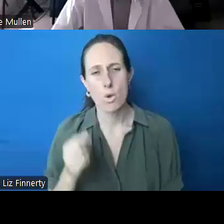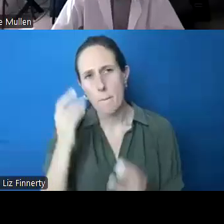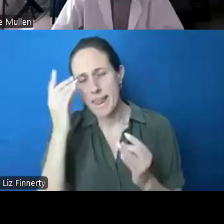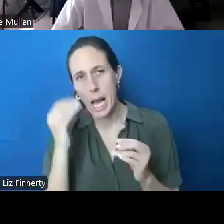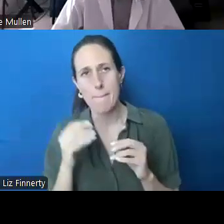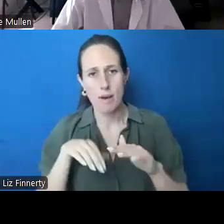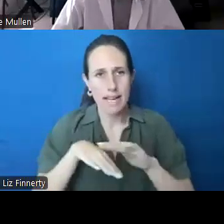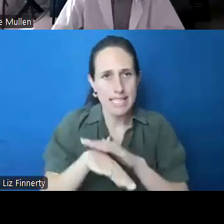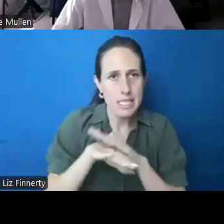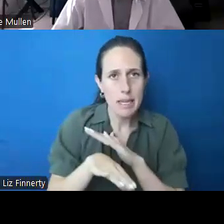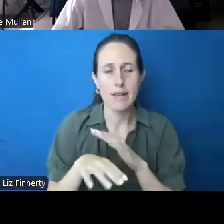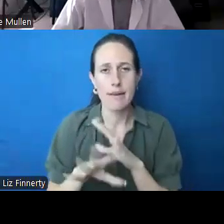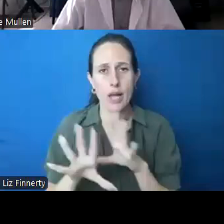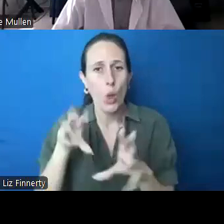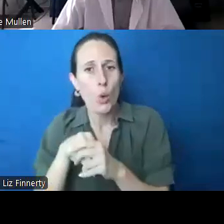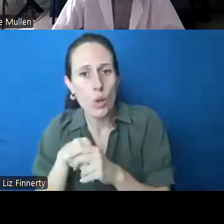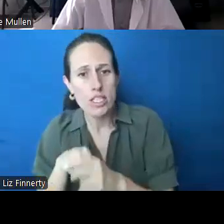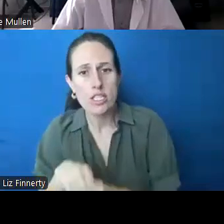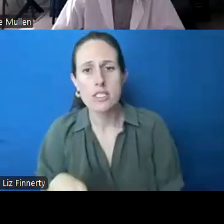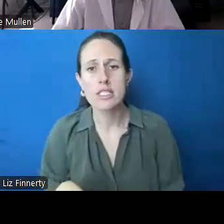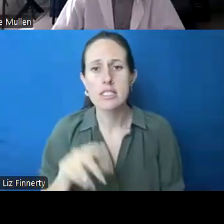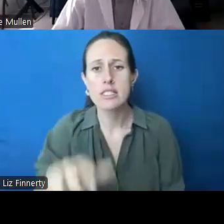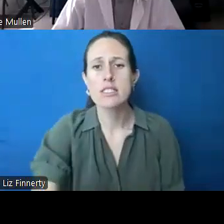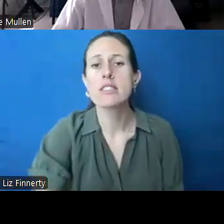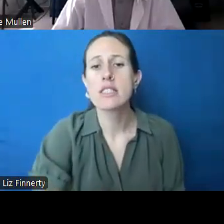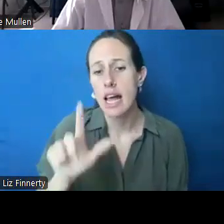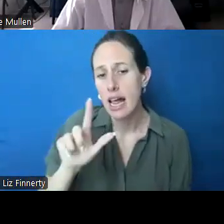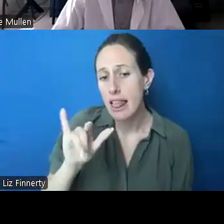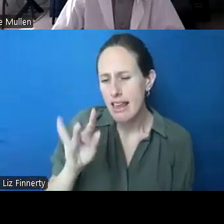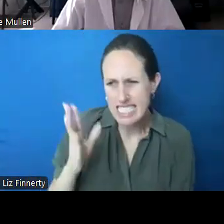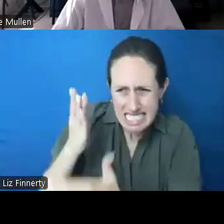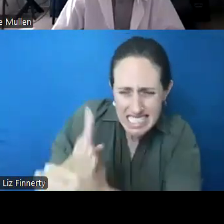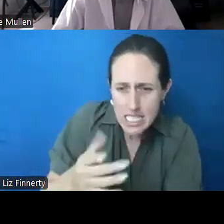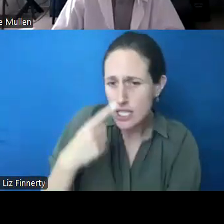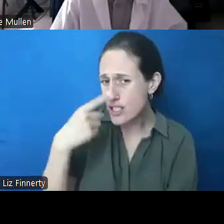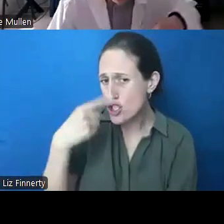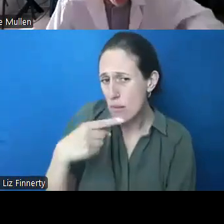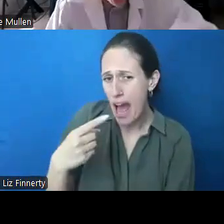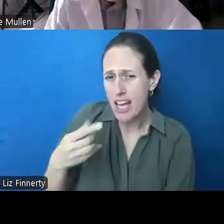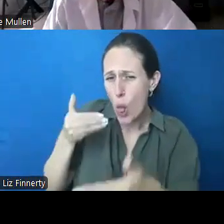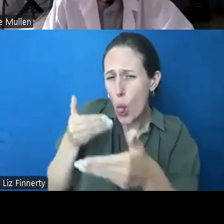and inclusion --